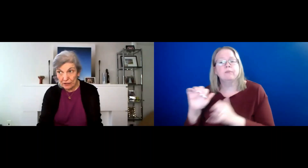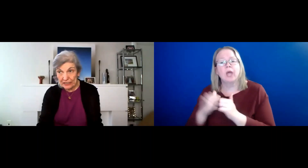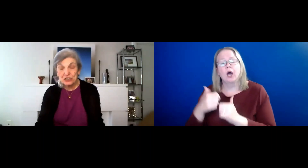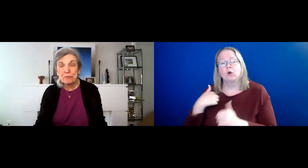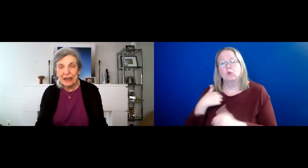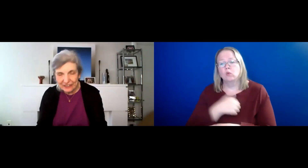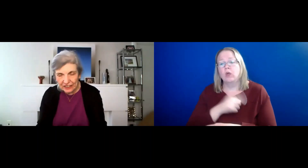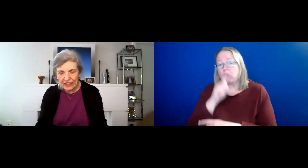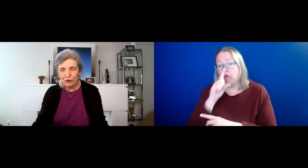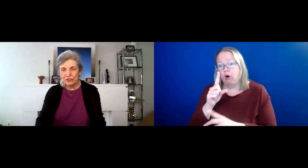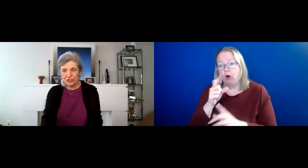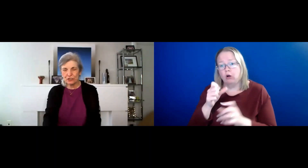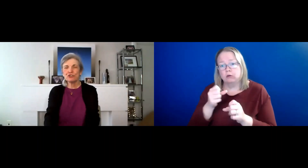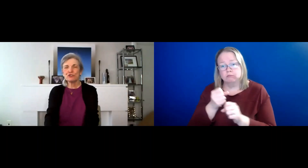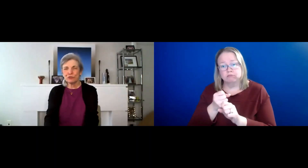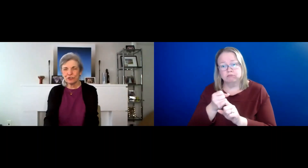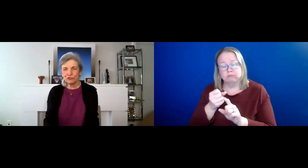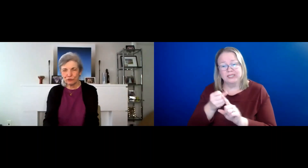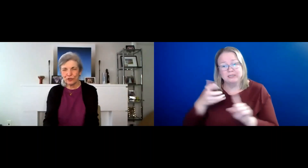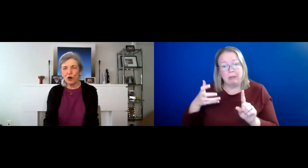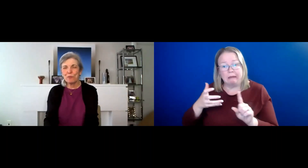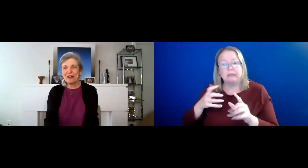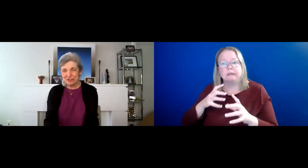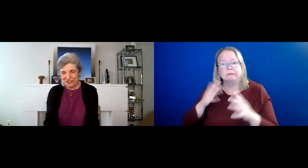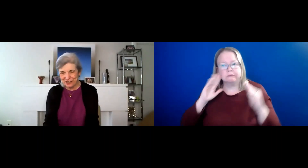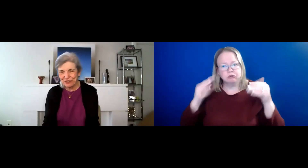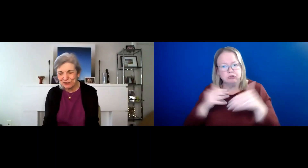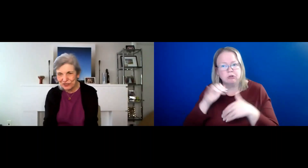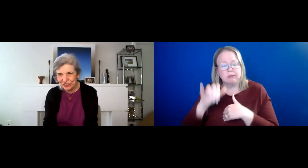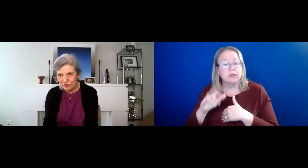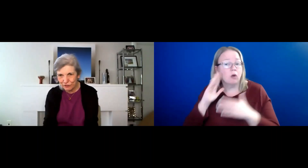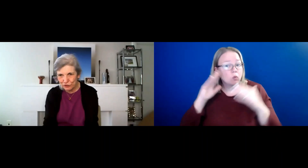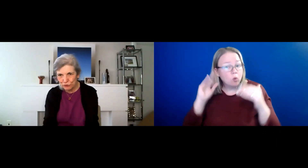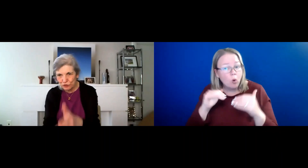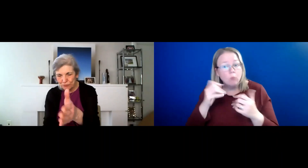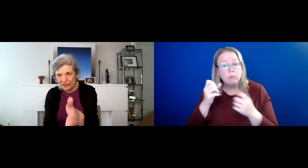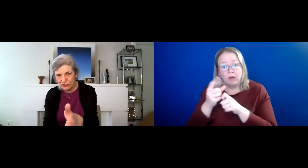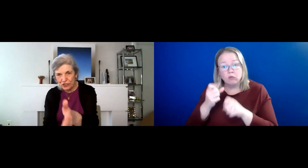expanding our attention to this. We hope every year including in the virtual space. It